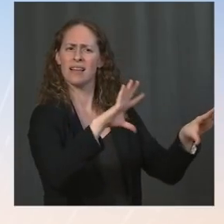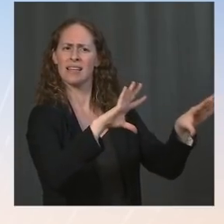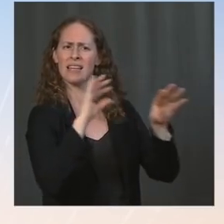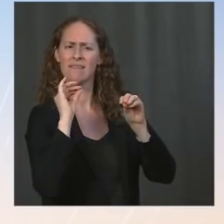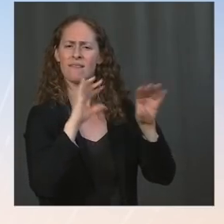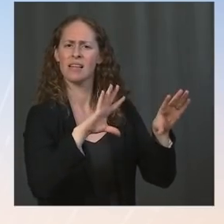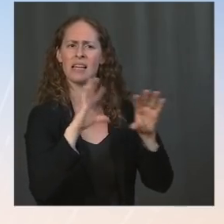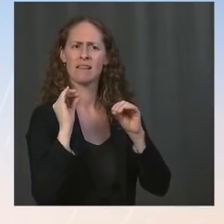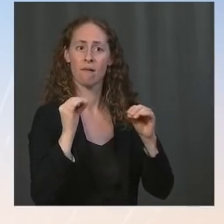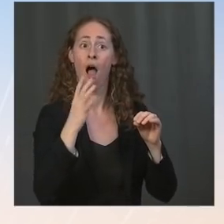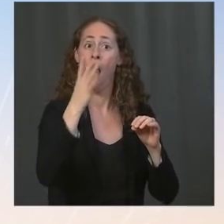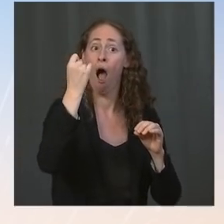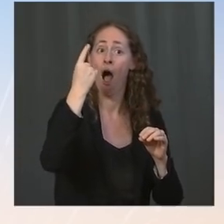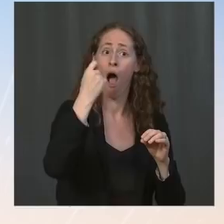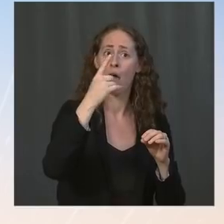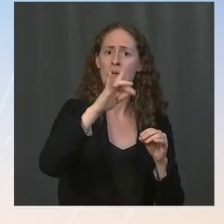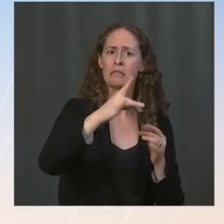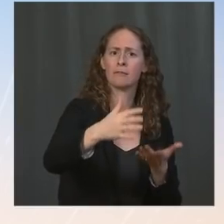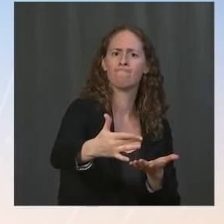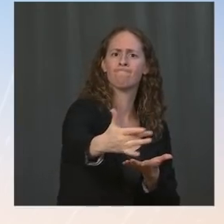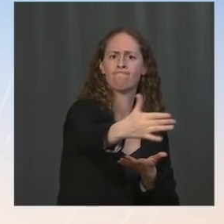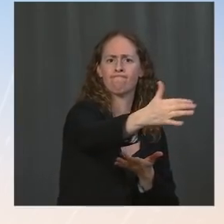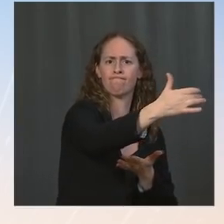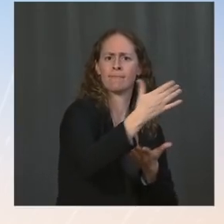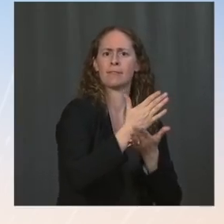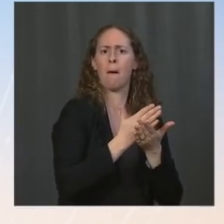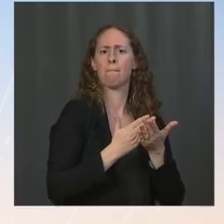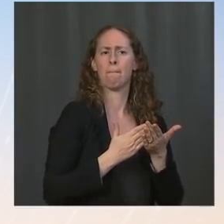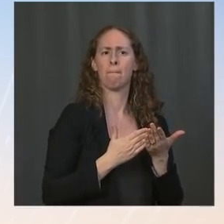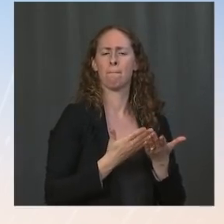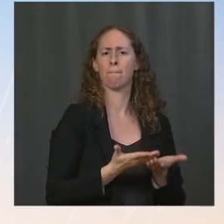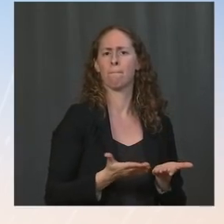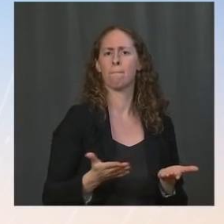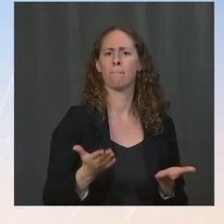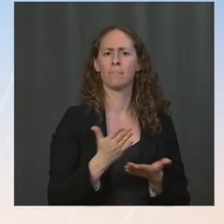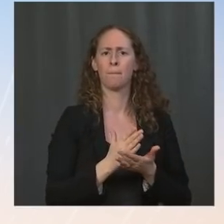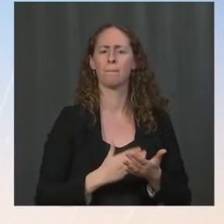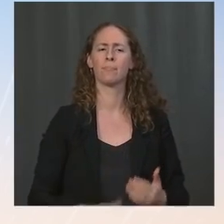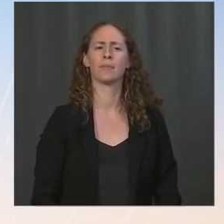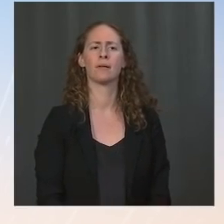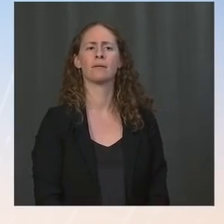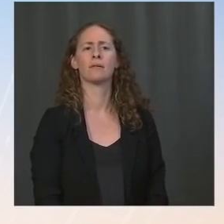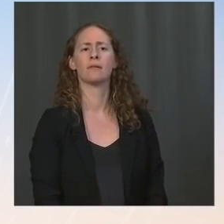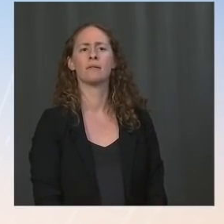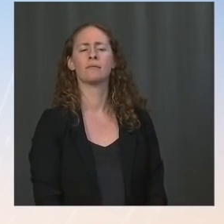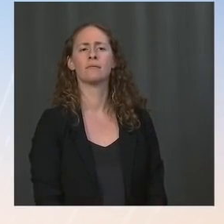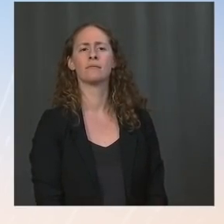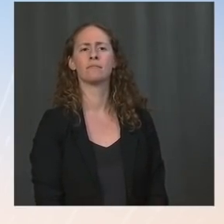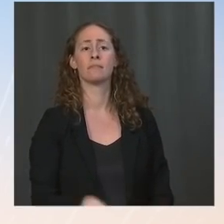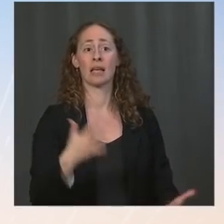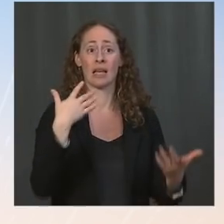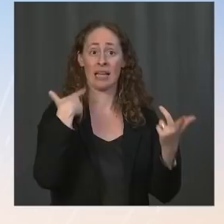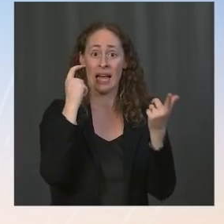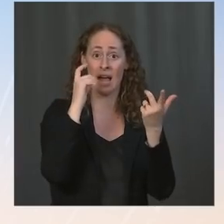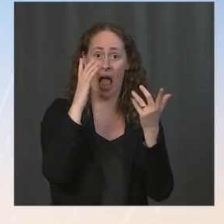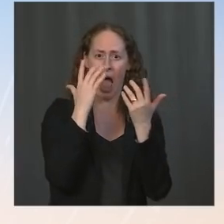or apparatus that anyone on the ground has access to. I'm not going to get into the details of how they do that, but that is part of their effort.